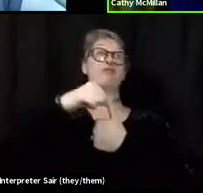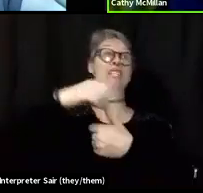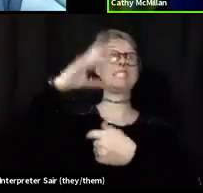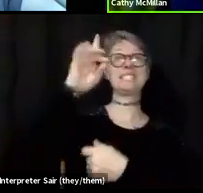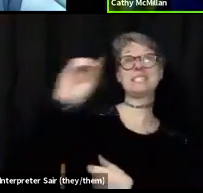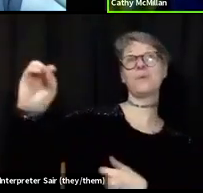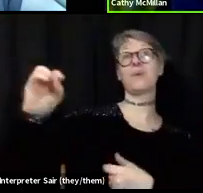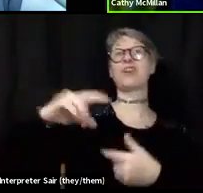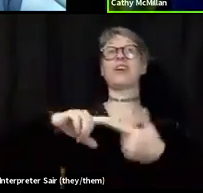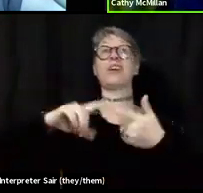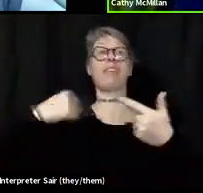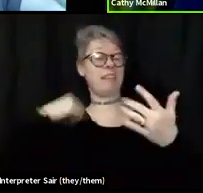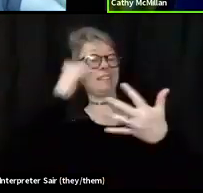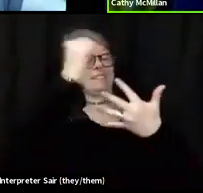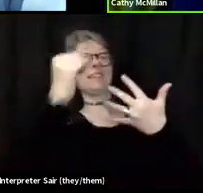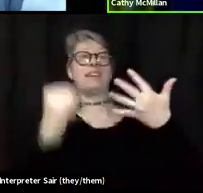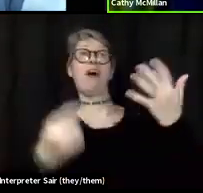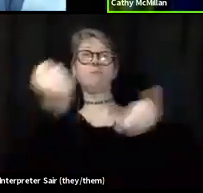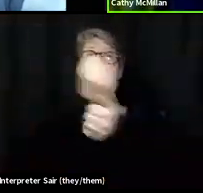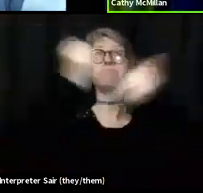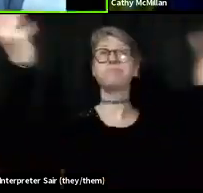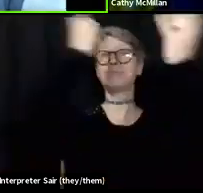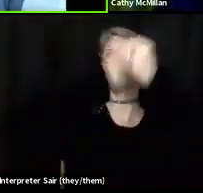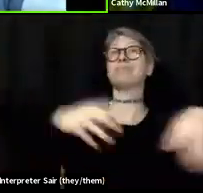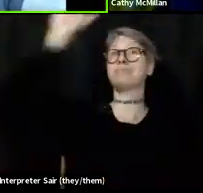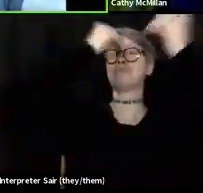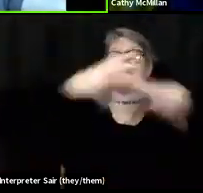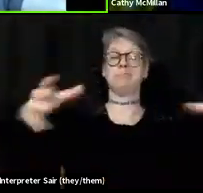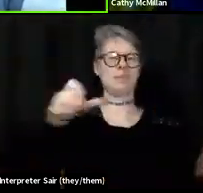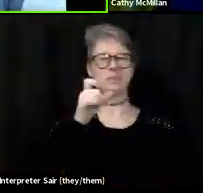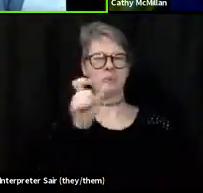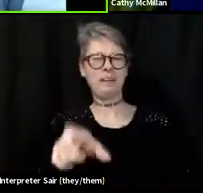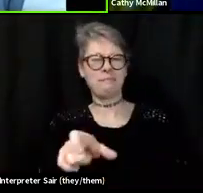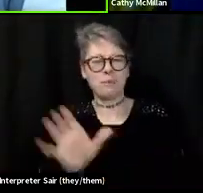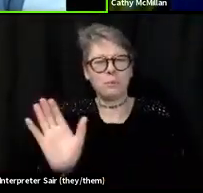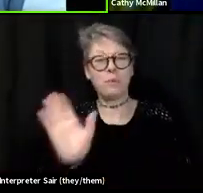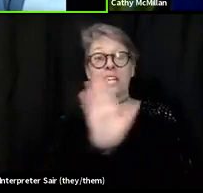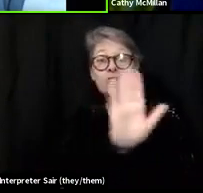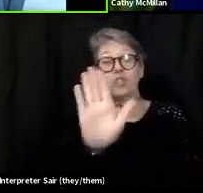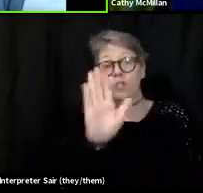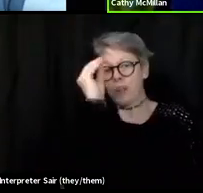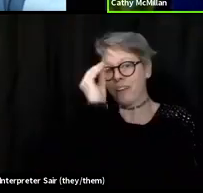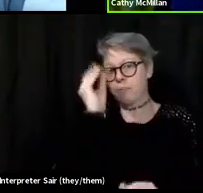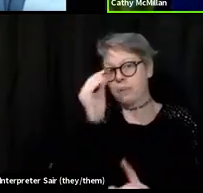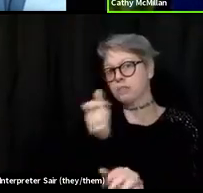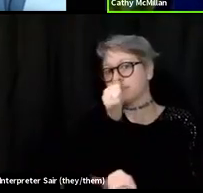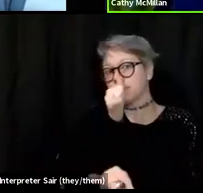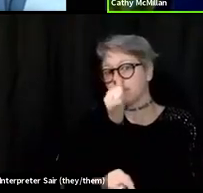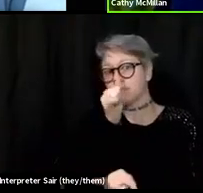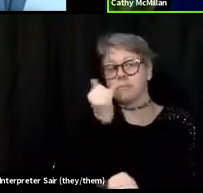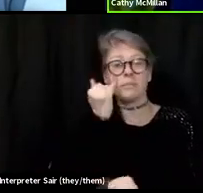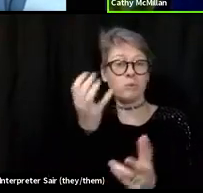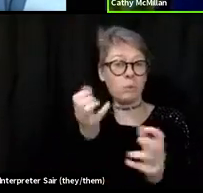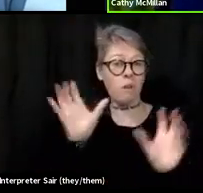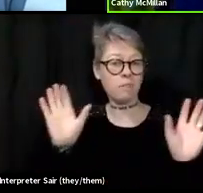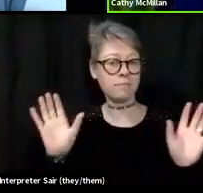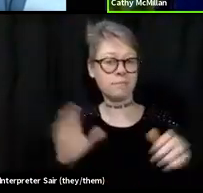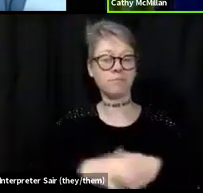mess now. emory disorder I've got this disorder, like, you know. really want really want to really want to. It's your data, you keep It's your data, you keep it